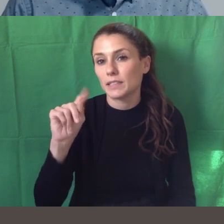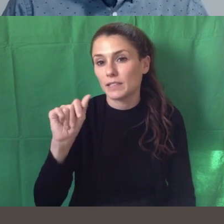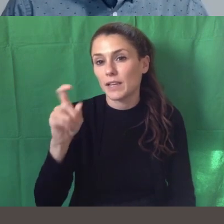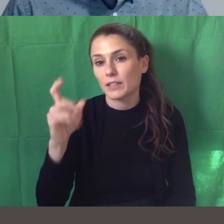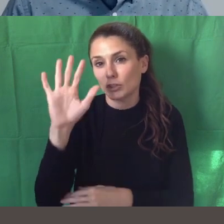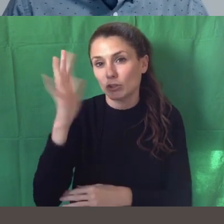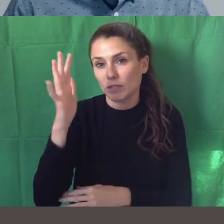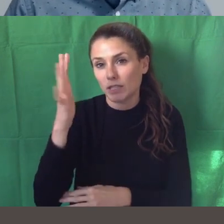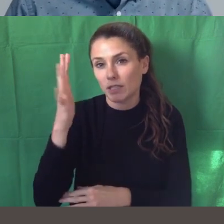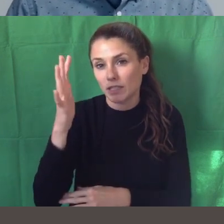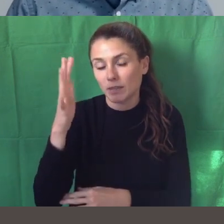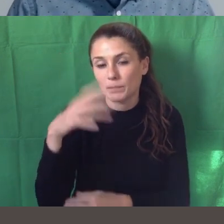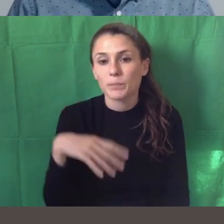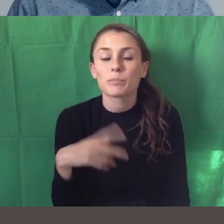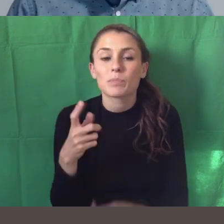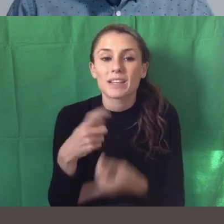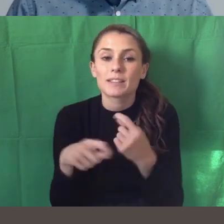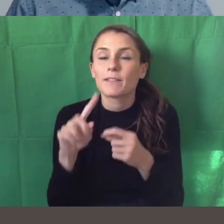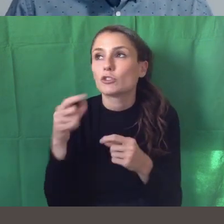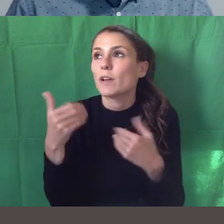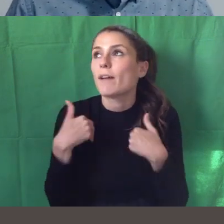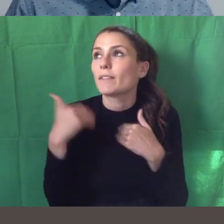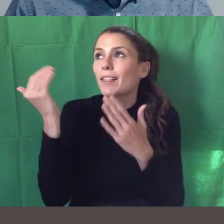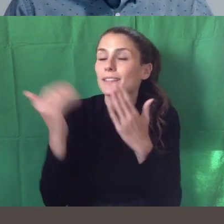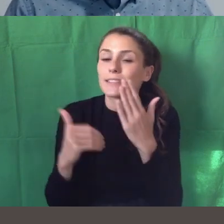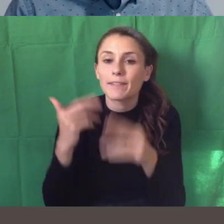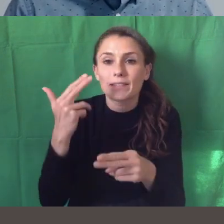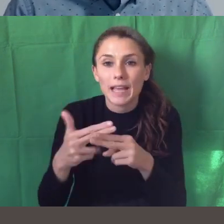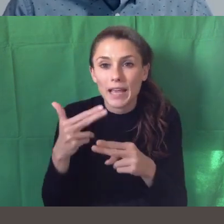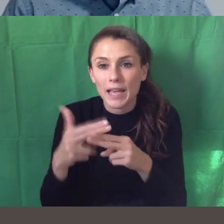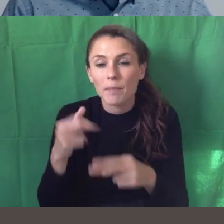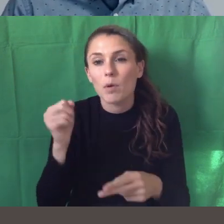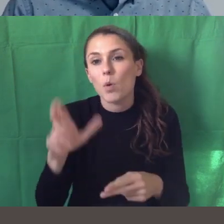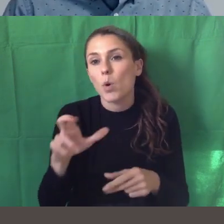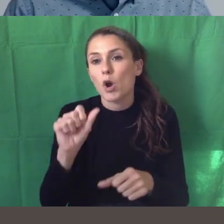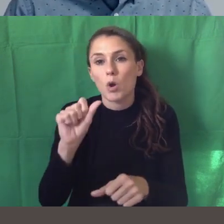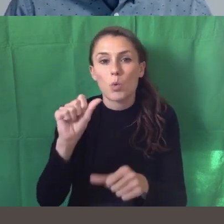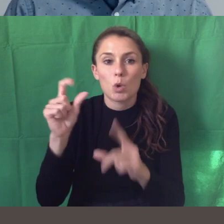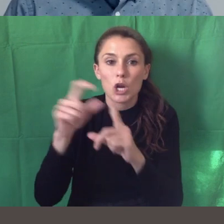So it makes sense. Instead of just having a list of names or words,